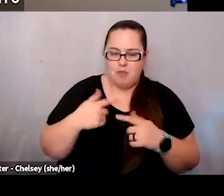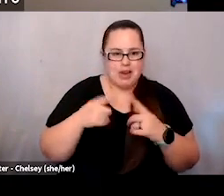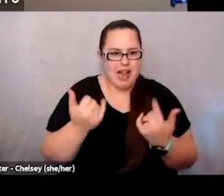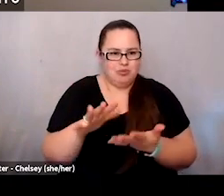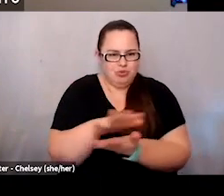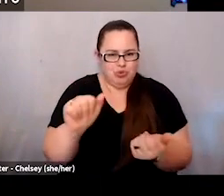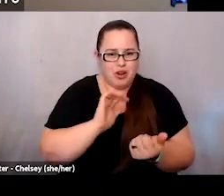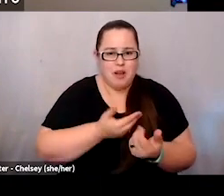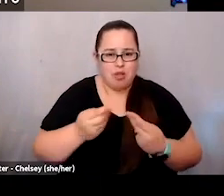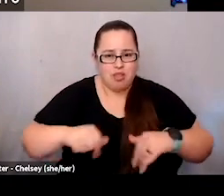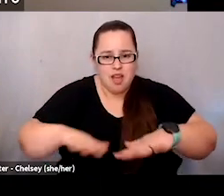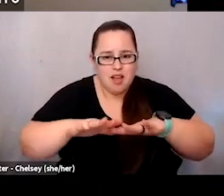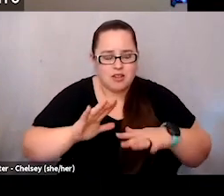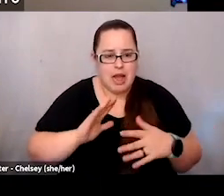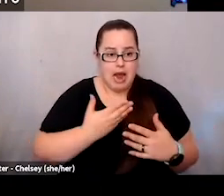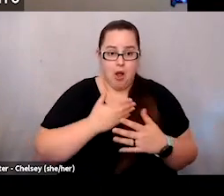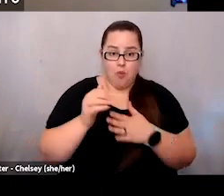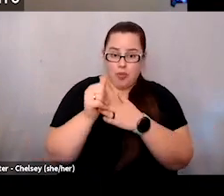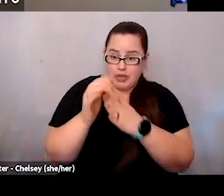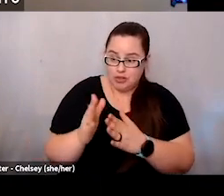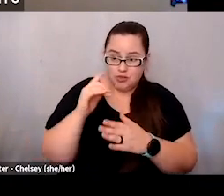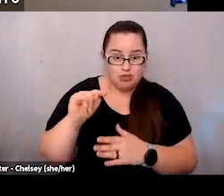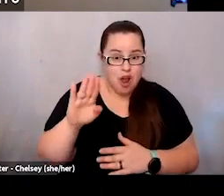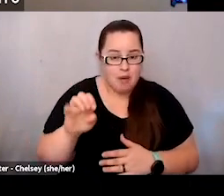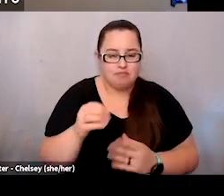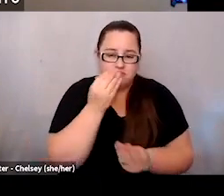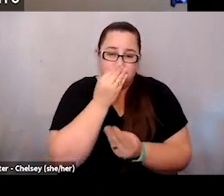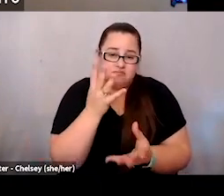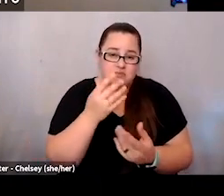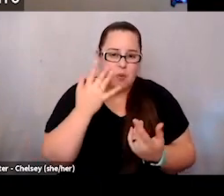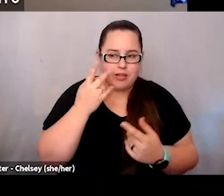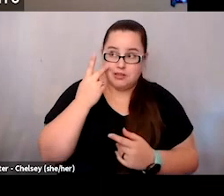like Hong Kong What was it like that like it's just basically destroying our land. And